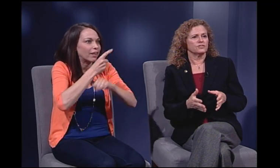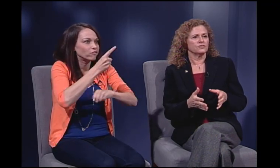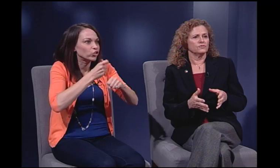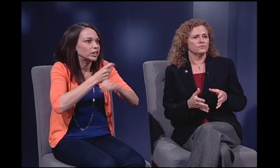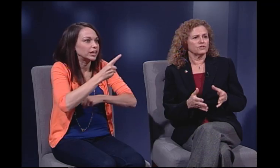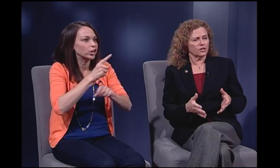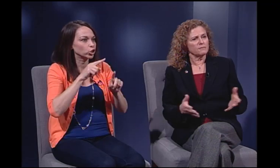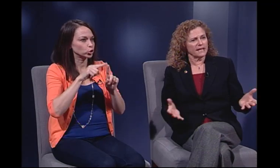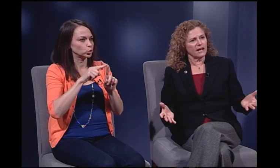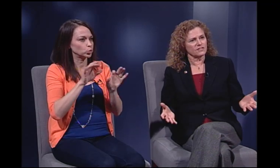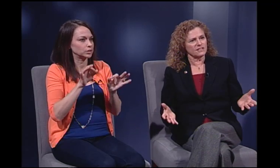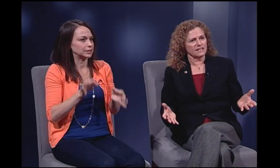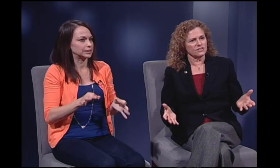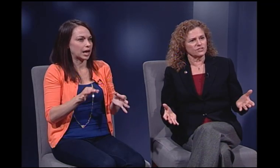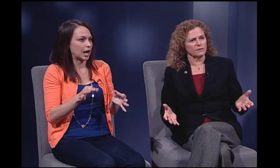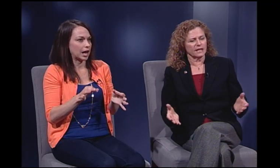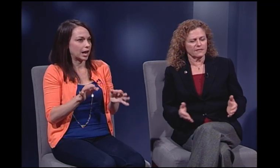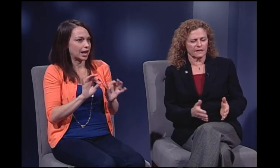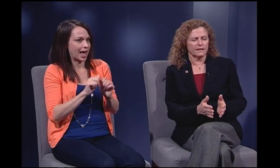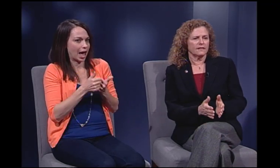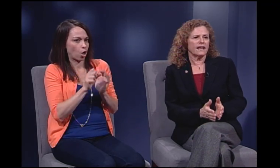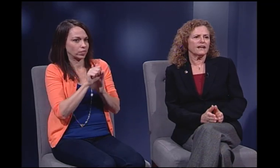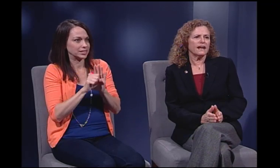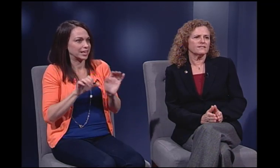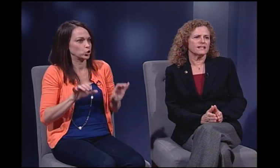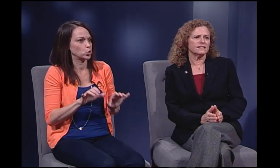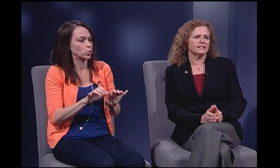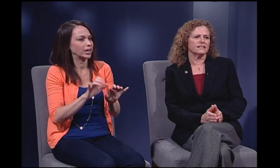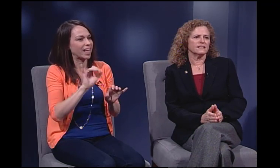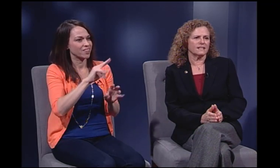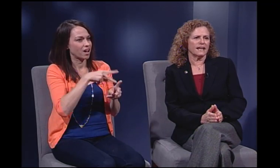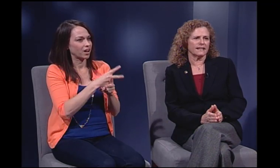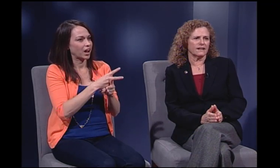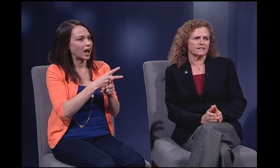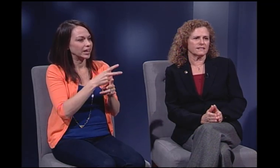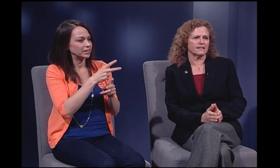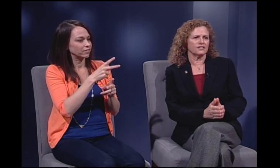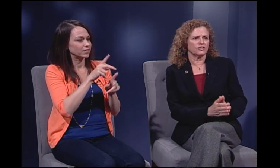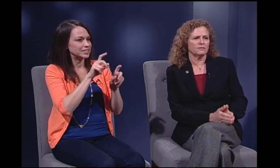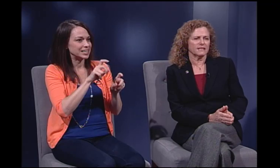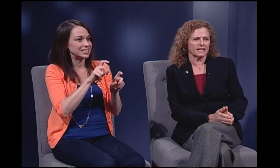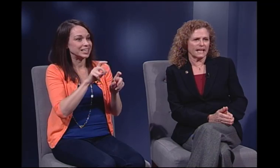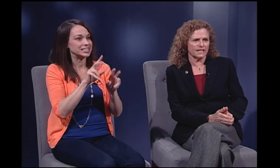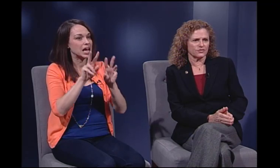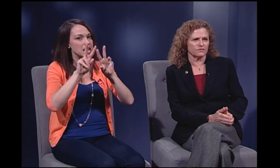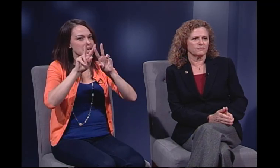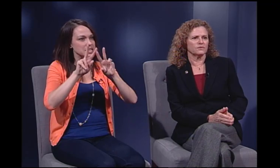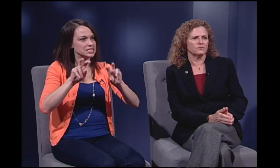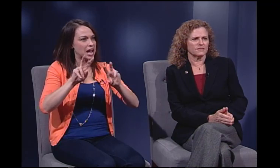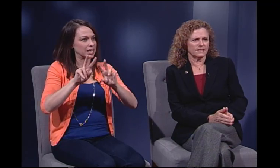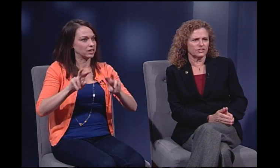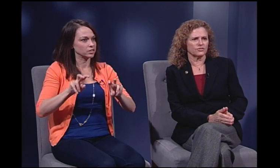to determine how the state is doing. I think that kind of testing is diagnostic and should be in the classroom with the teacher